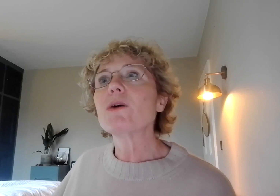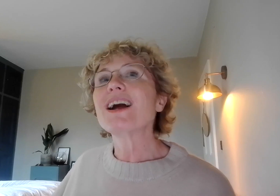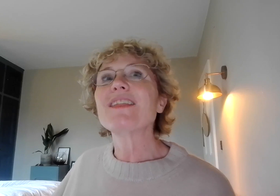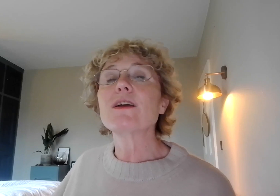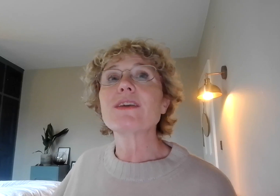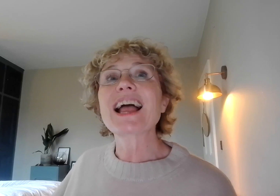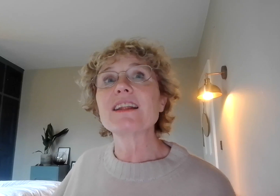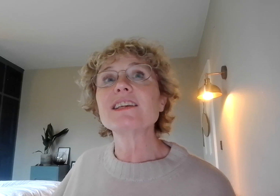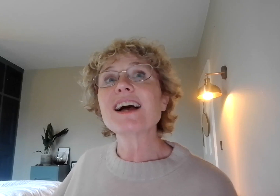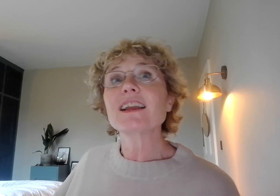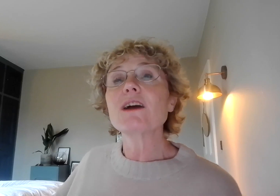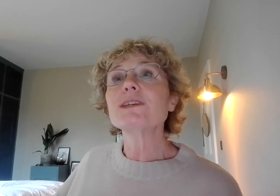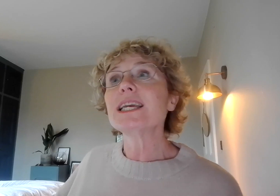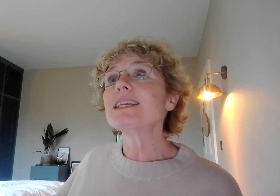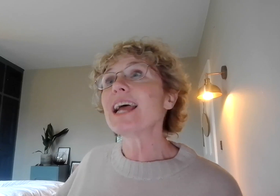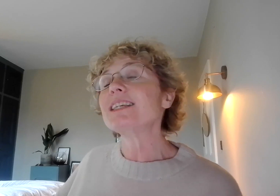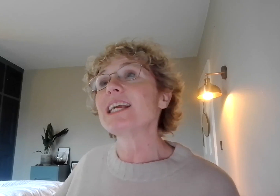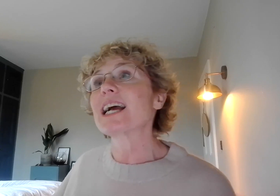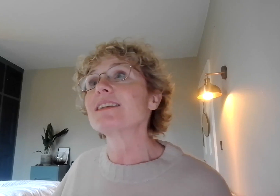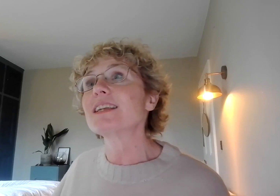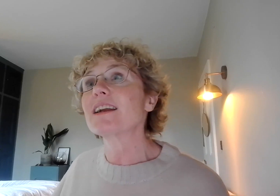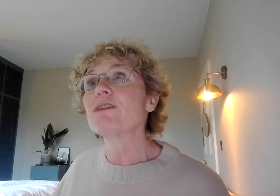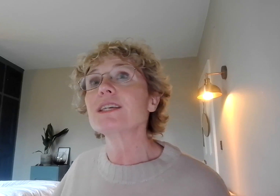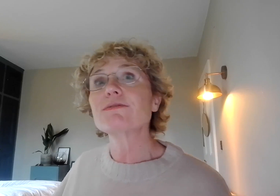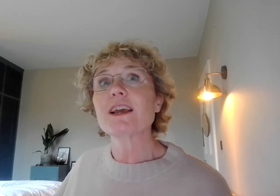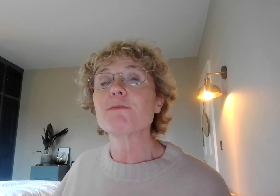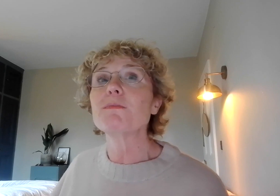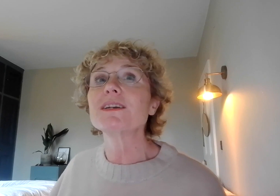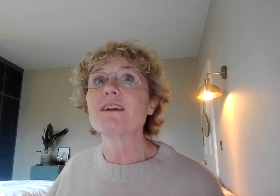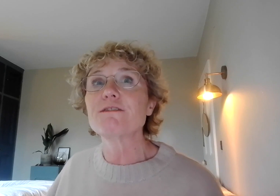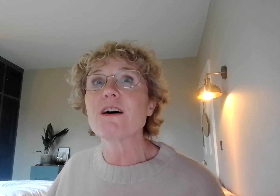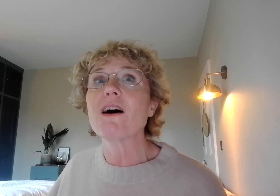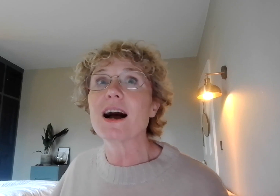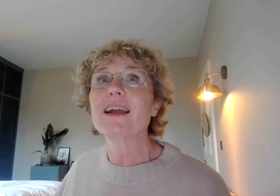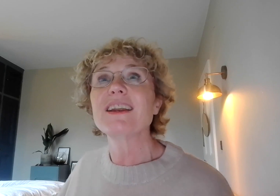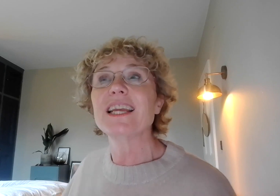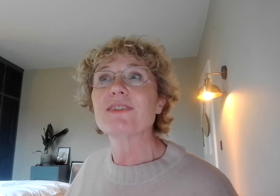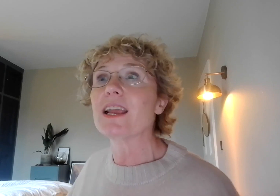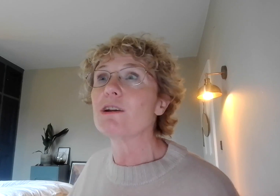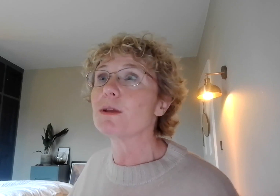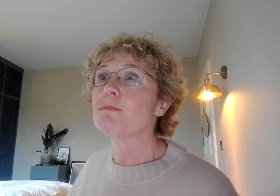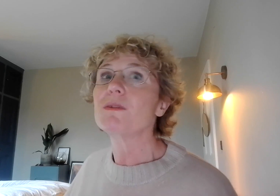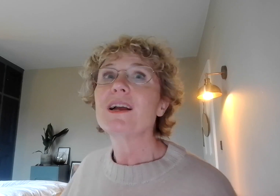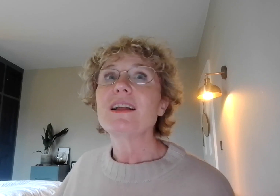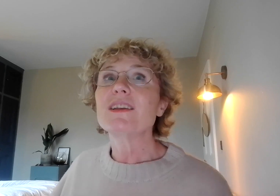Like, the late-stage stage cancer diagnosis in Deaf people is like far higher than it is for hearing people.